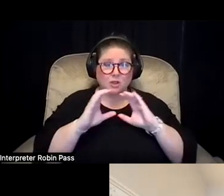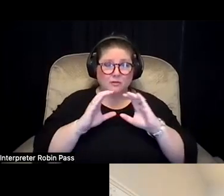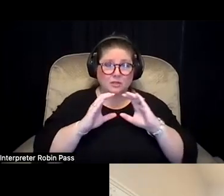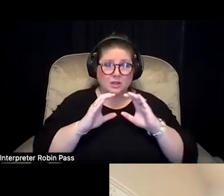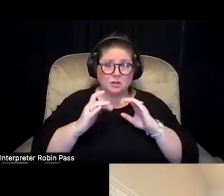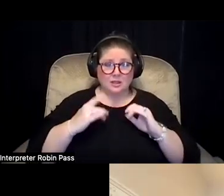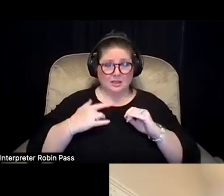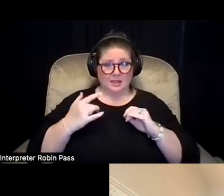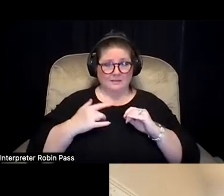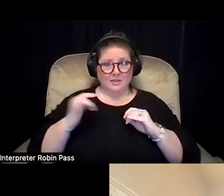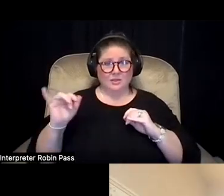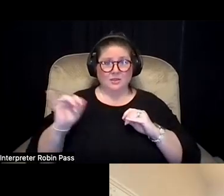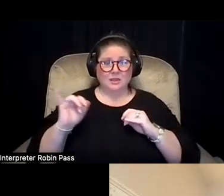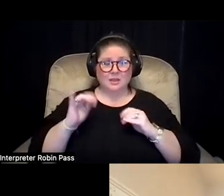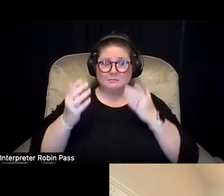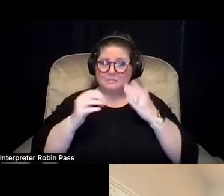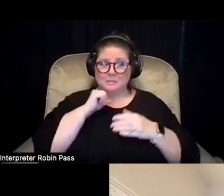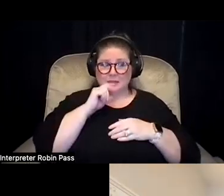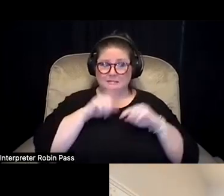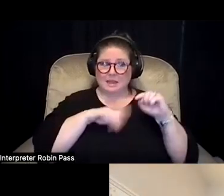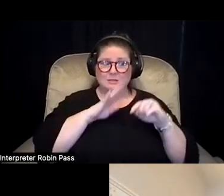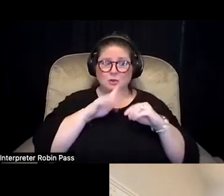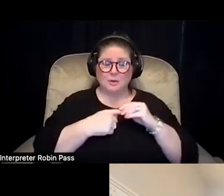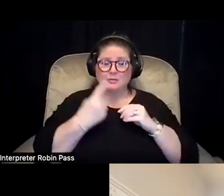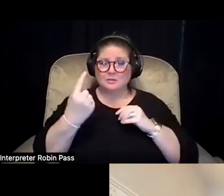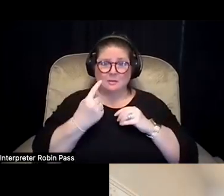you know they might not be able to talk about something if it's not their own experience and